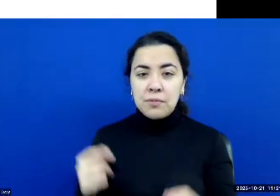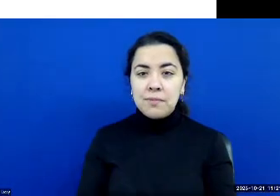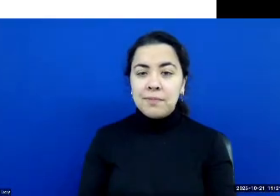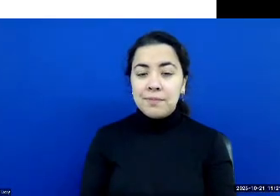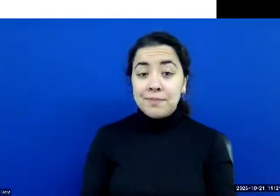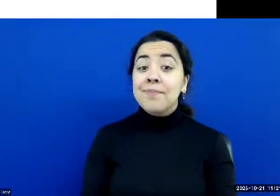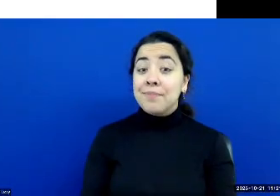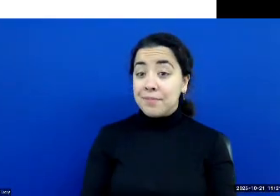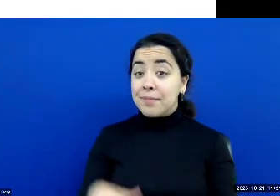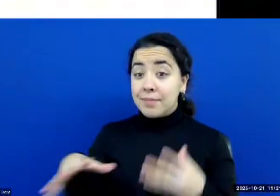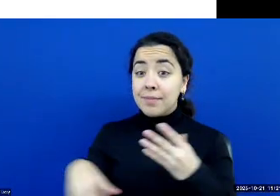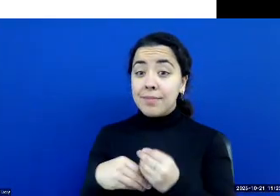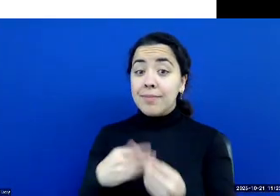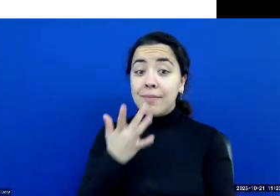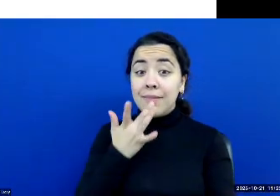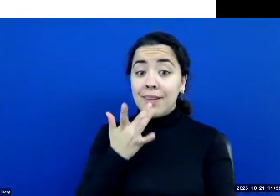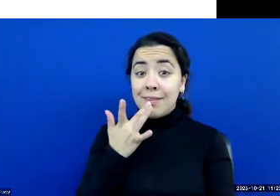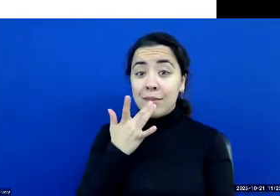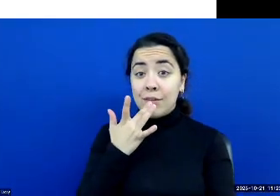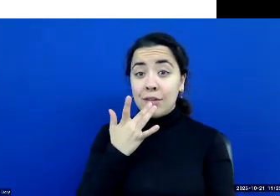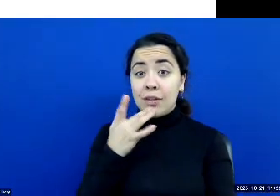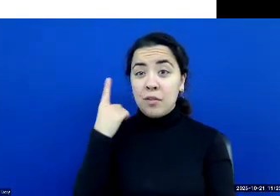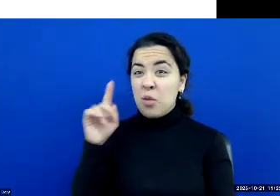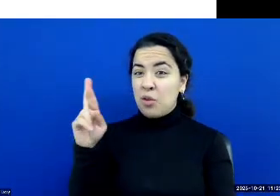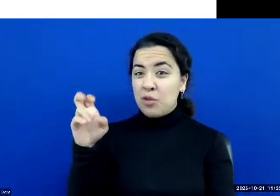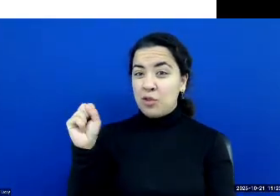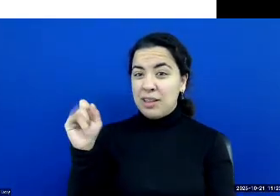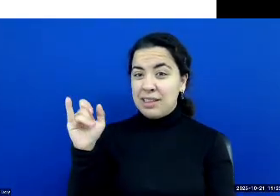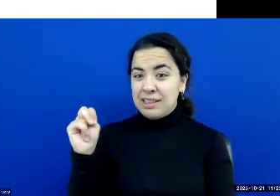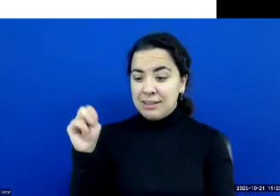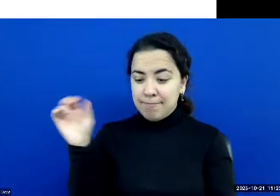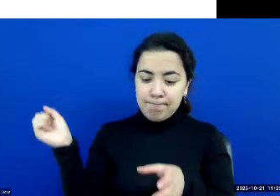Kathleen DeForest: I'll tell you. Wrigley's added flavor to the resin.